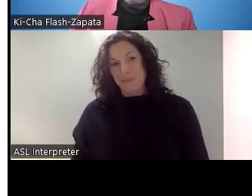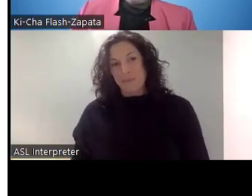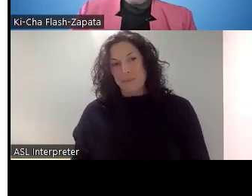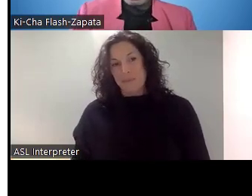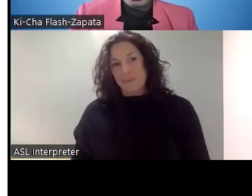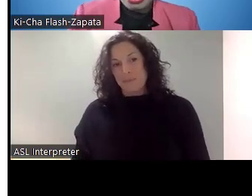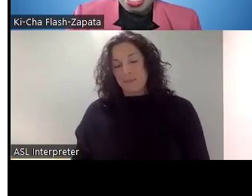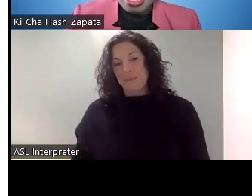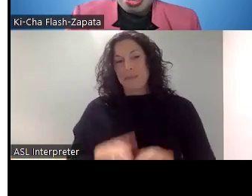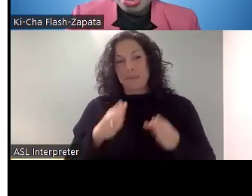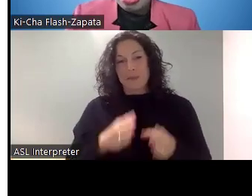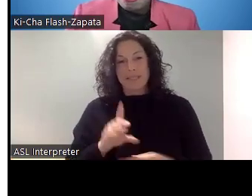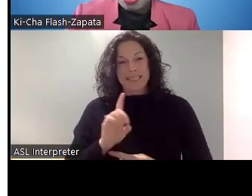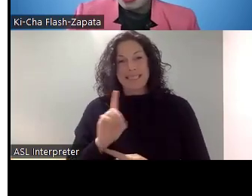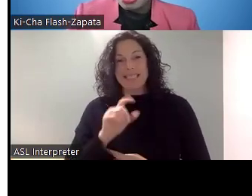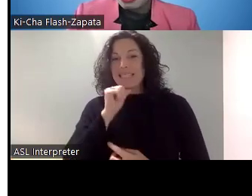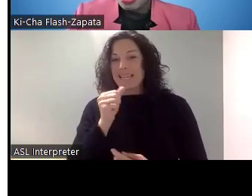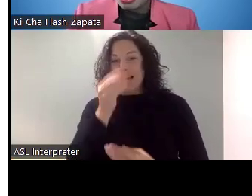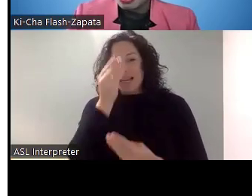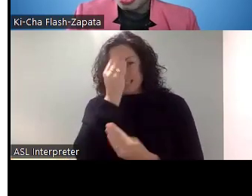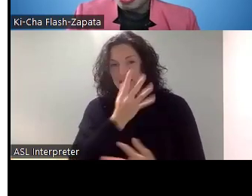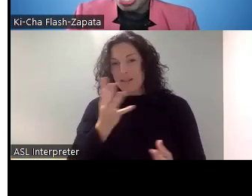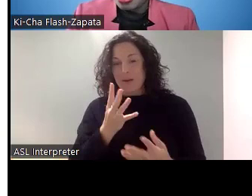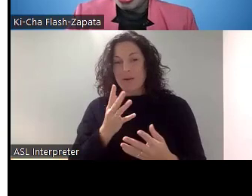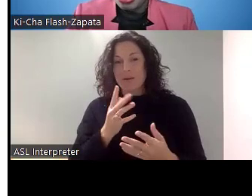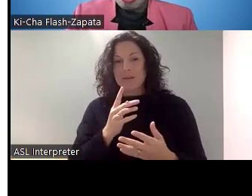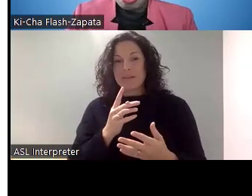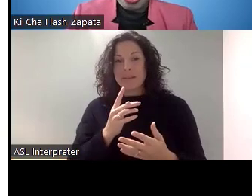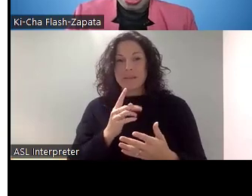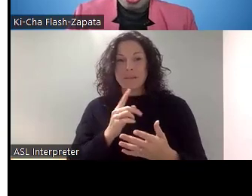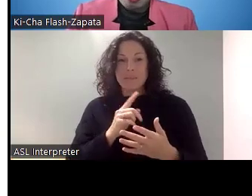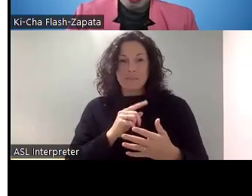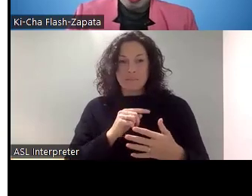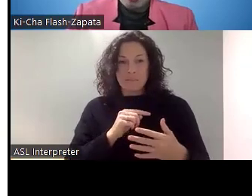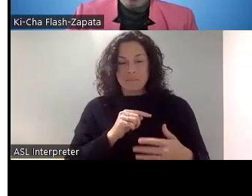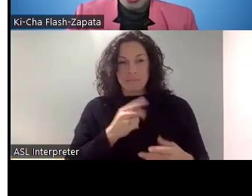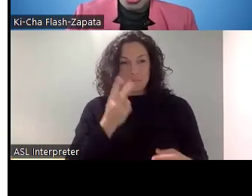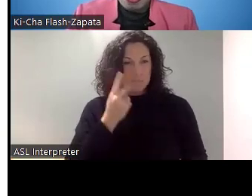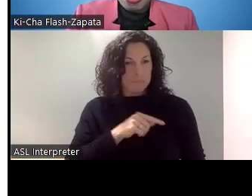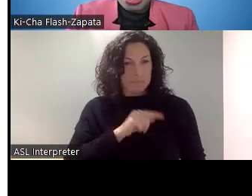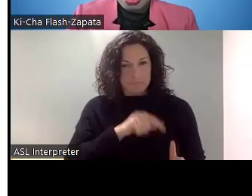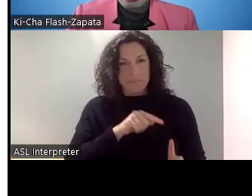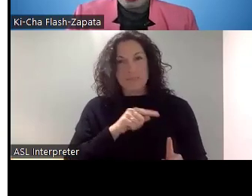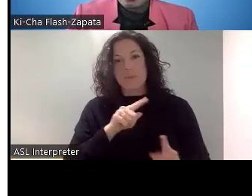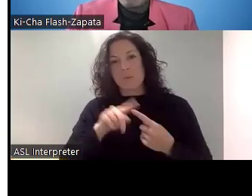Person D did not disclose the following to 123 Medical University: foreign affiliations,